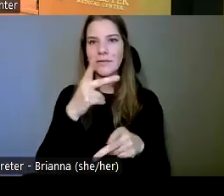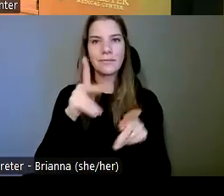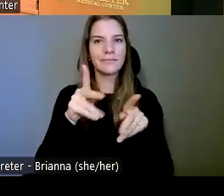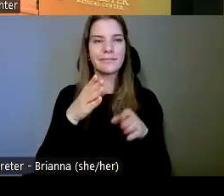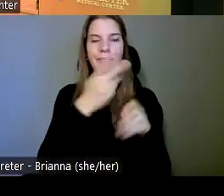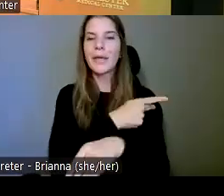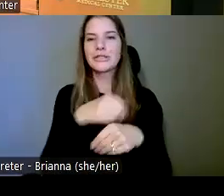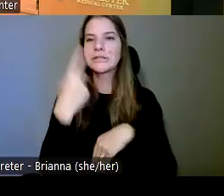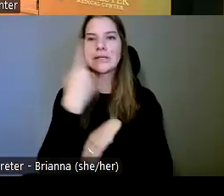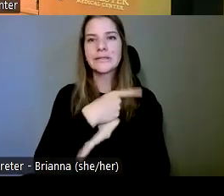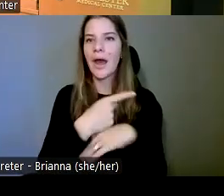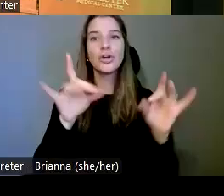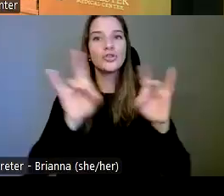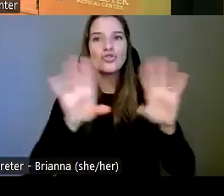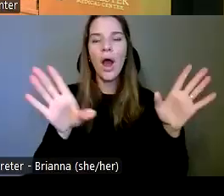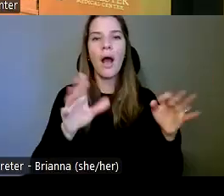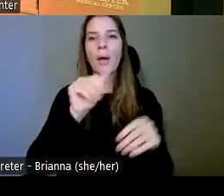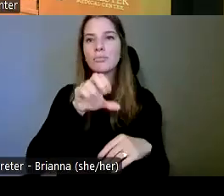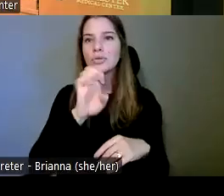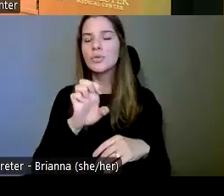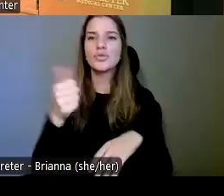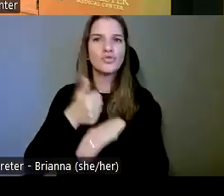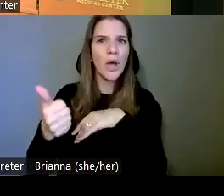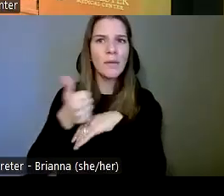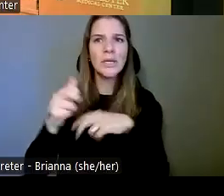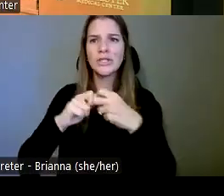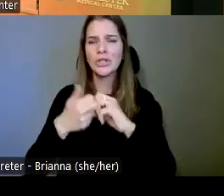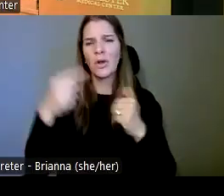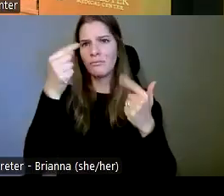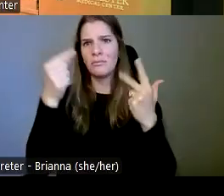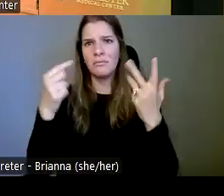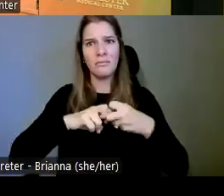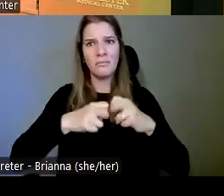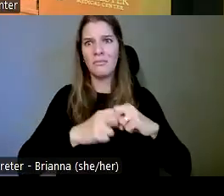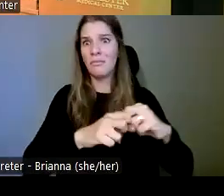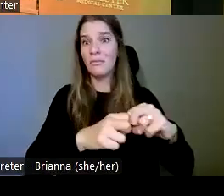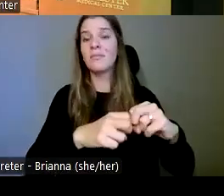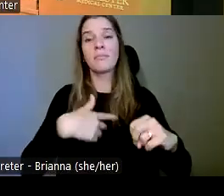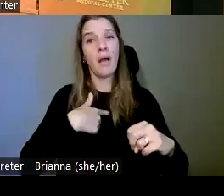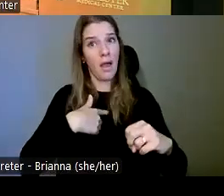abuse, turmoil, transportation, financial, all kinds of troubles and I'll ask them who in your